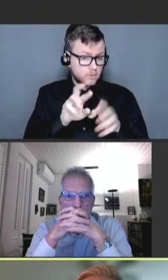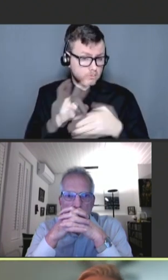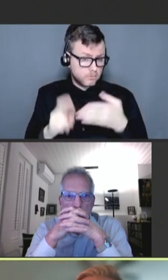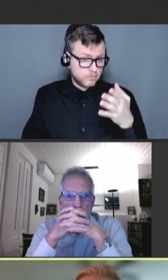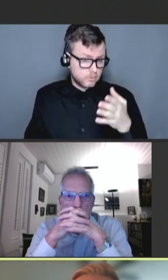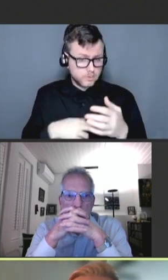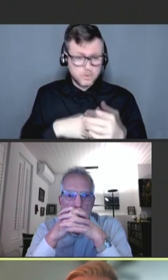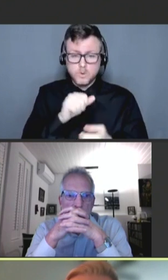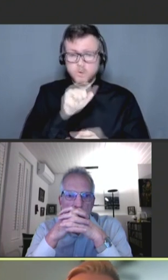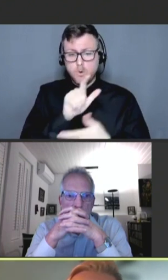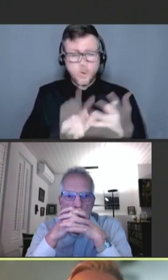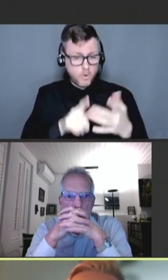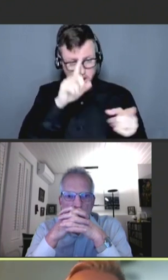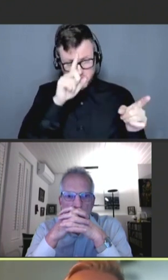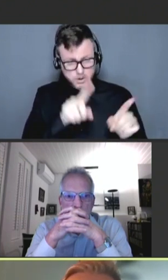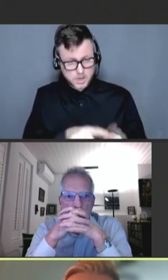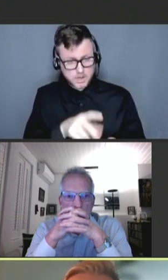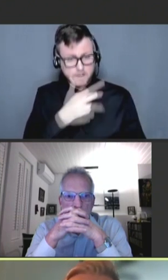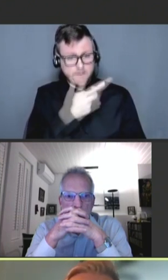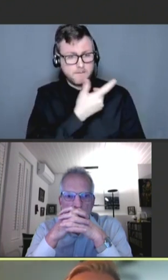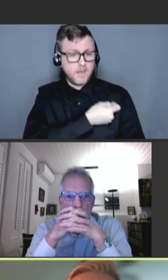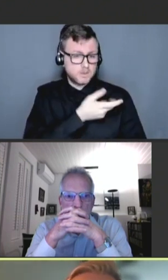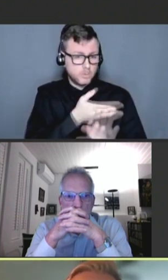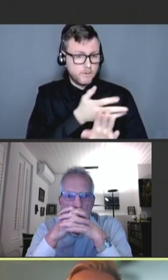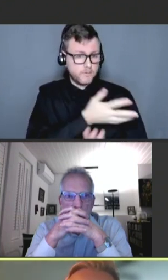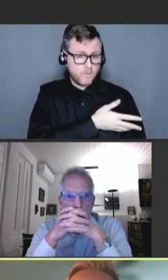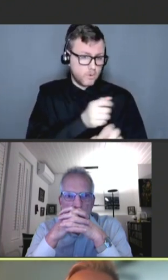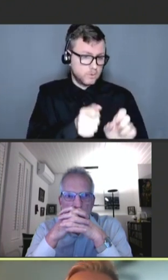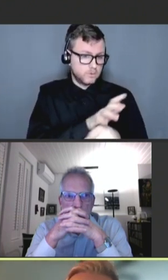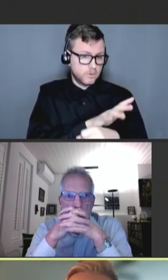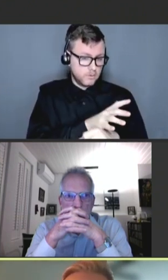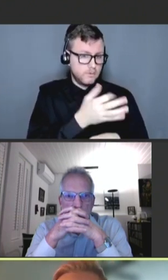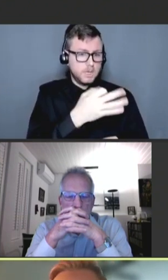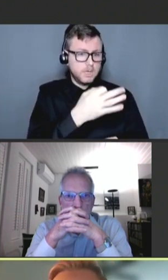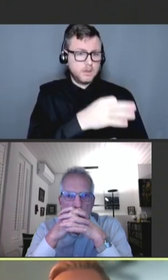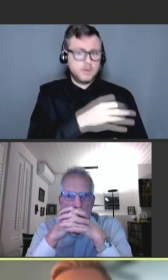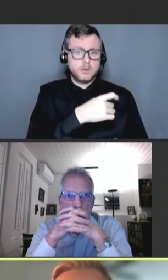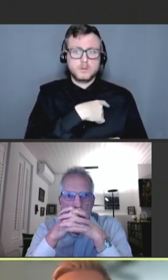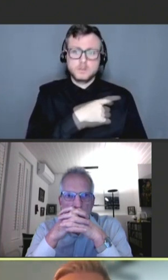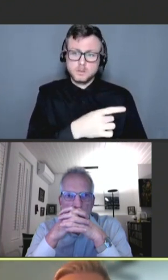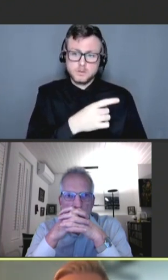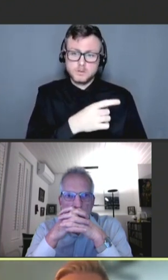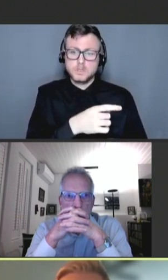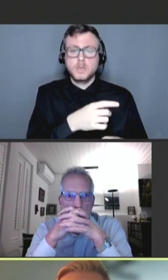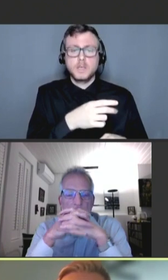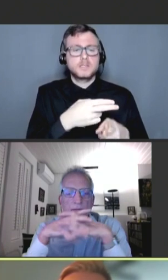articles agreed that vaccination before SARS-CoV-2 acute infection was associated with reduced risk